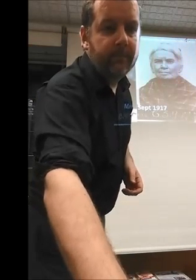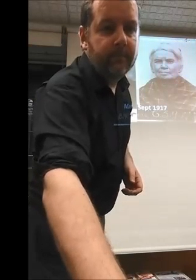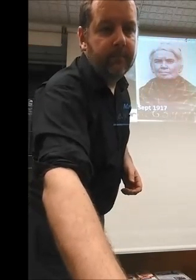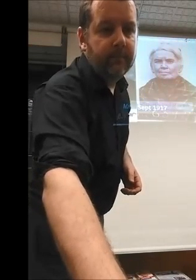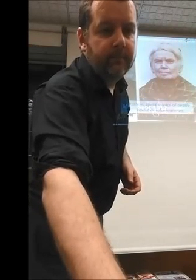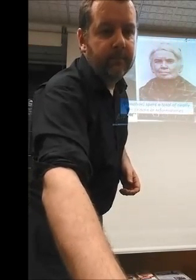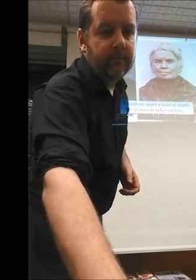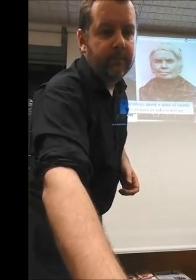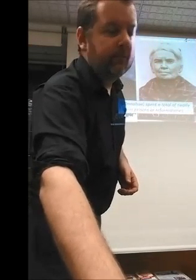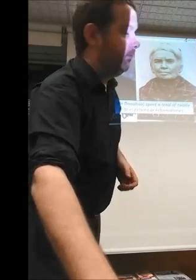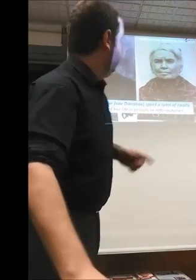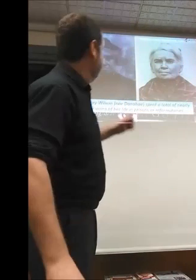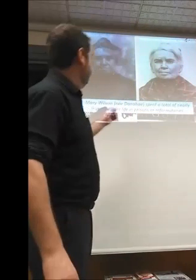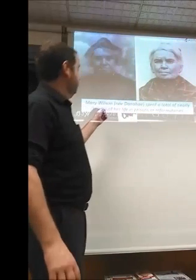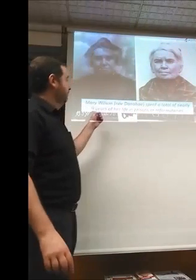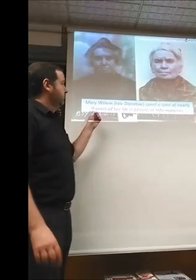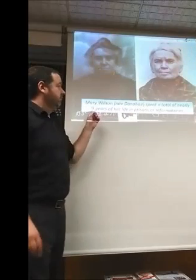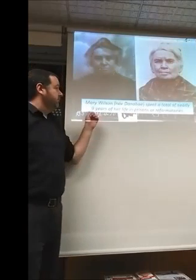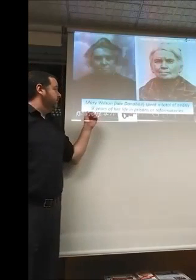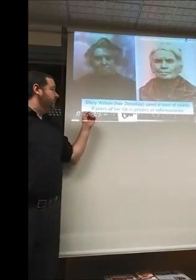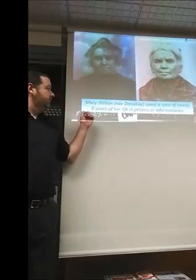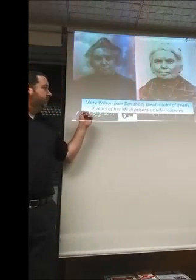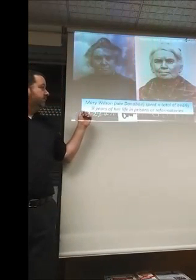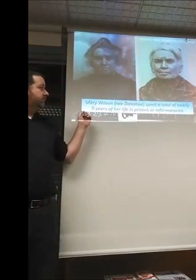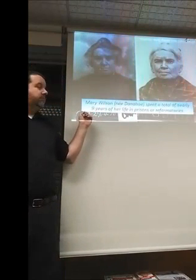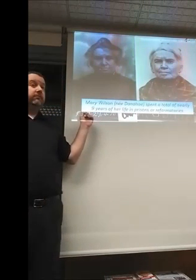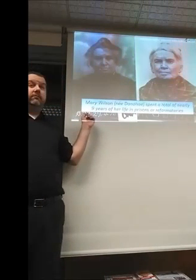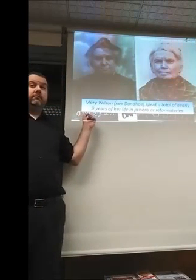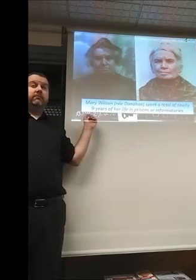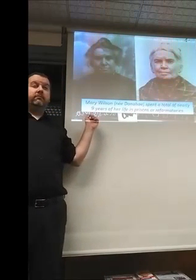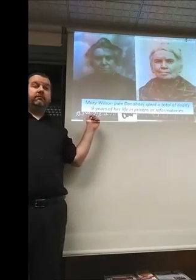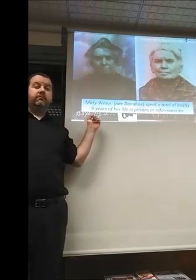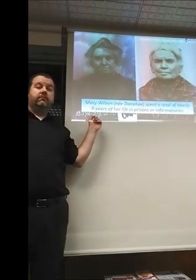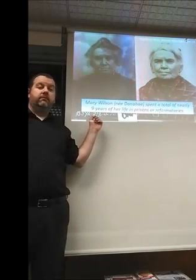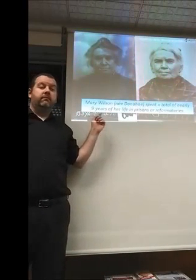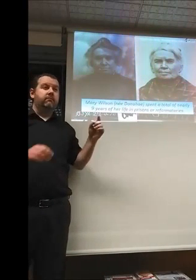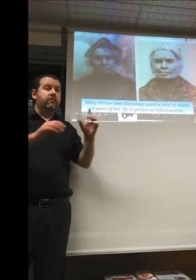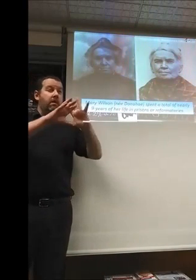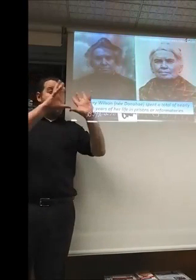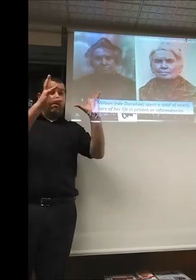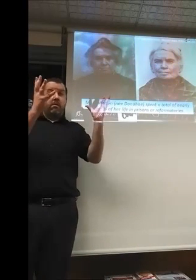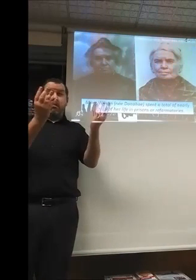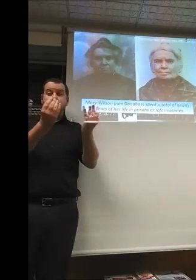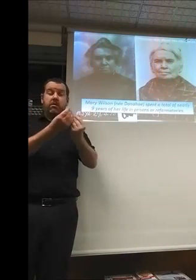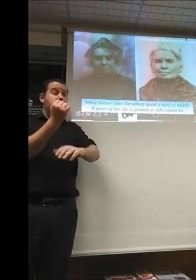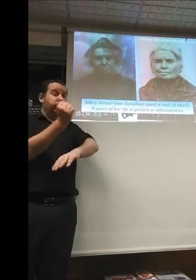Do you know the old ids building, yeah its near enough to Deafhear on north Frederick street, opposite Mountjoy.